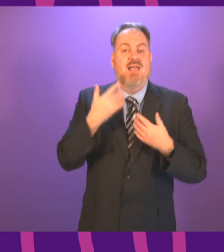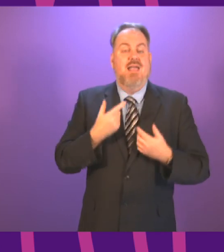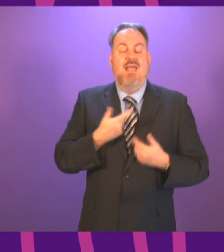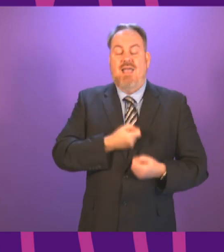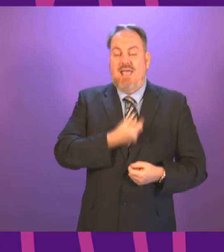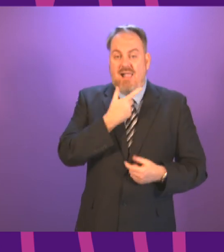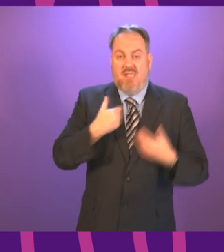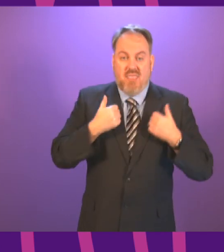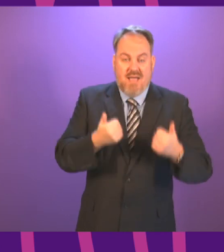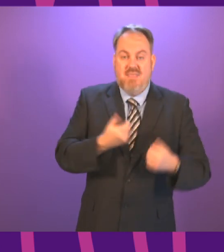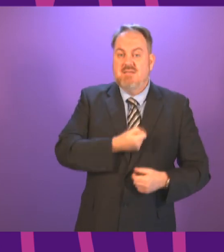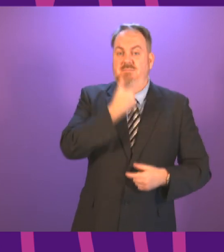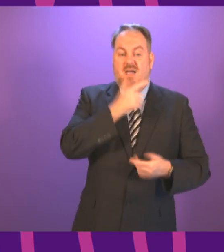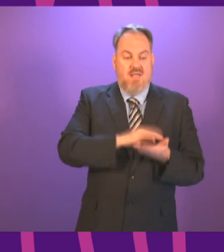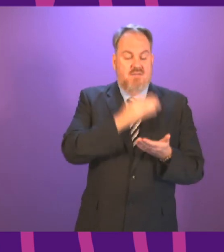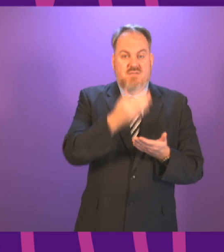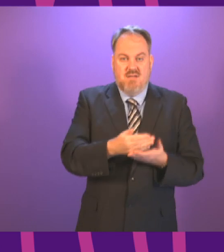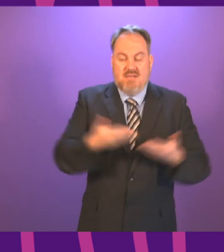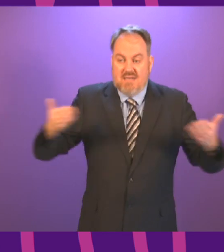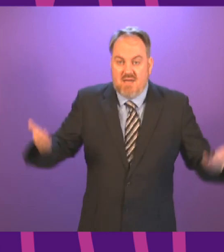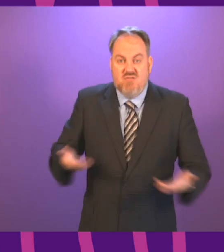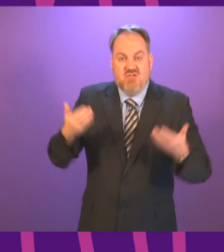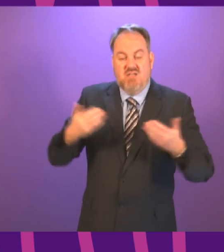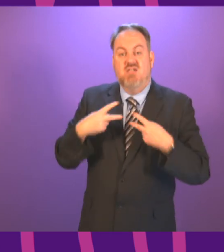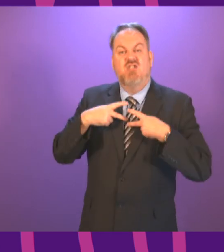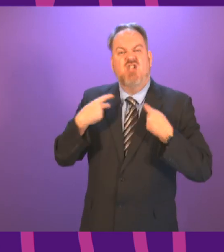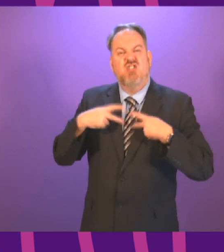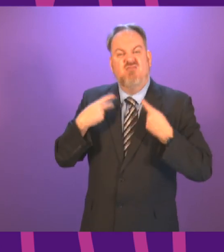fund, childsmile, caring for smiles and smile for life. Toothbrushing in nursery and school